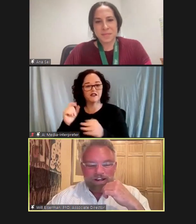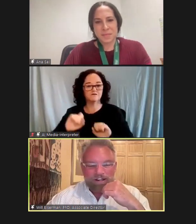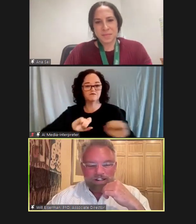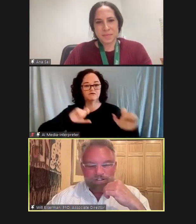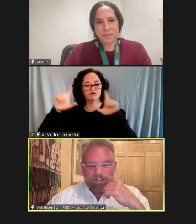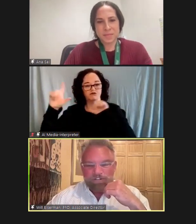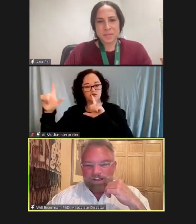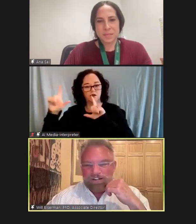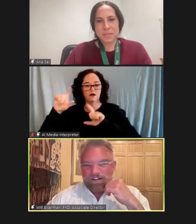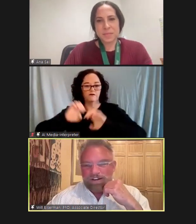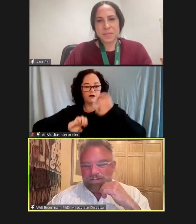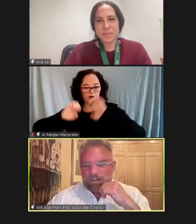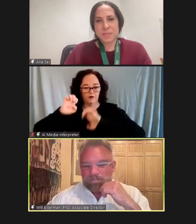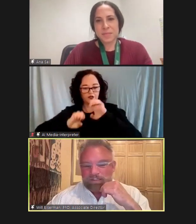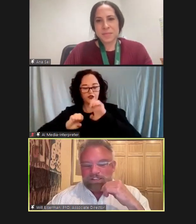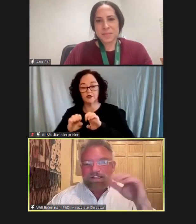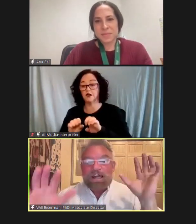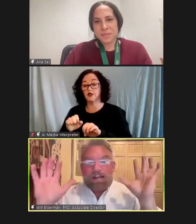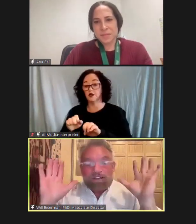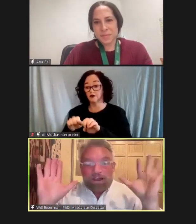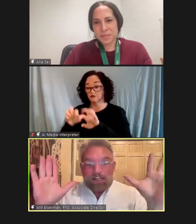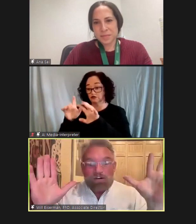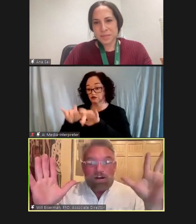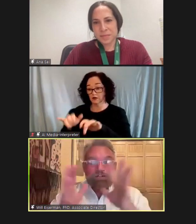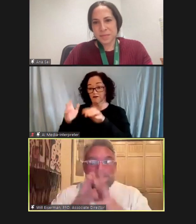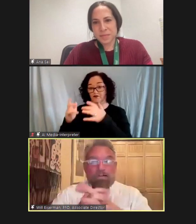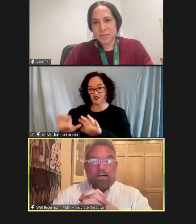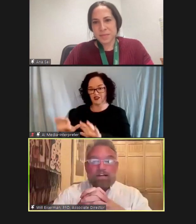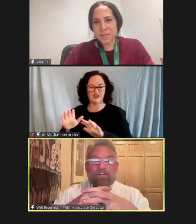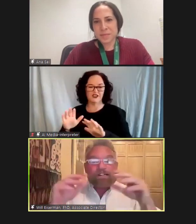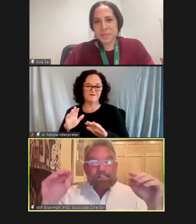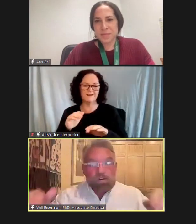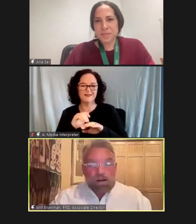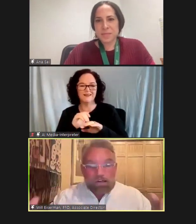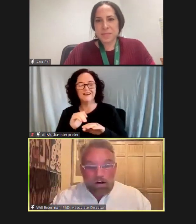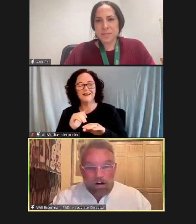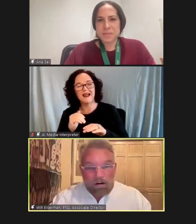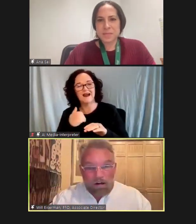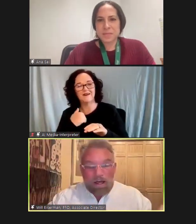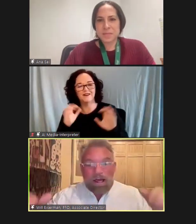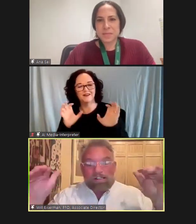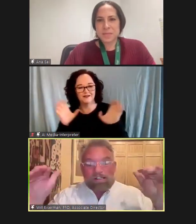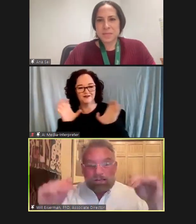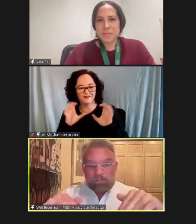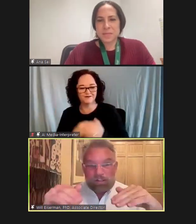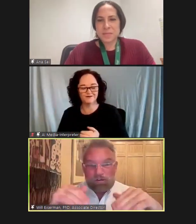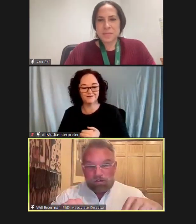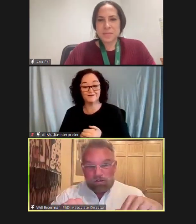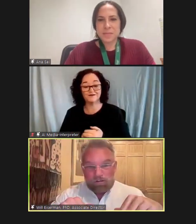certificate of completion thank you